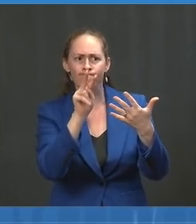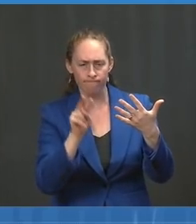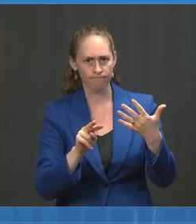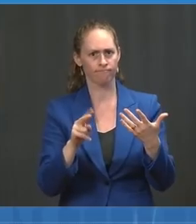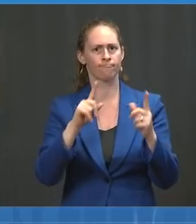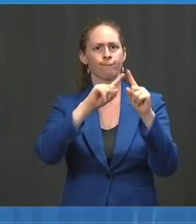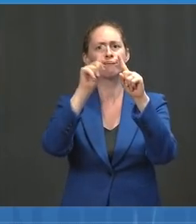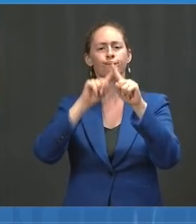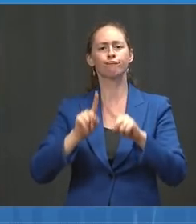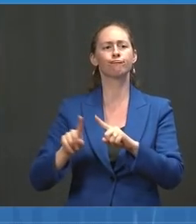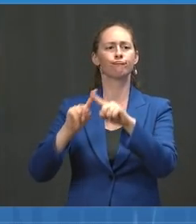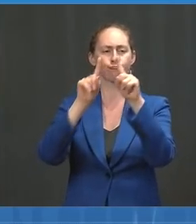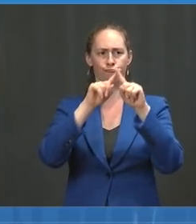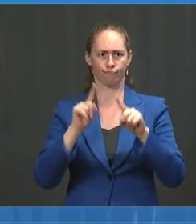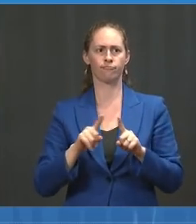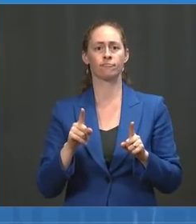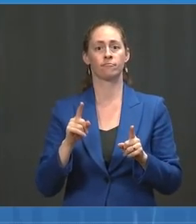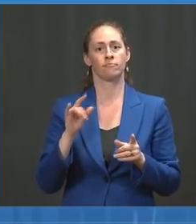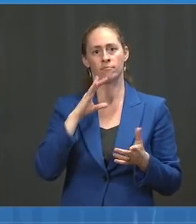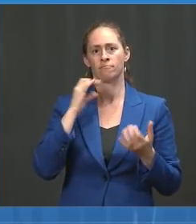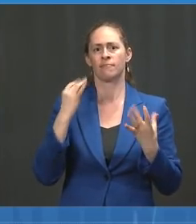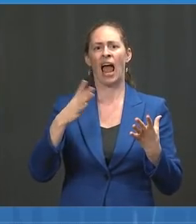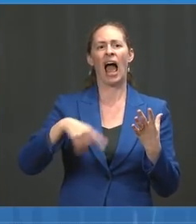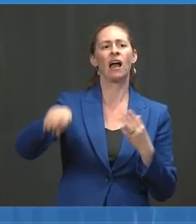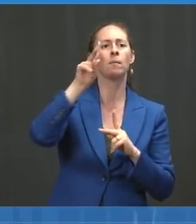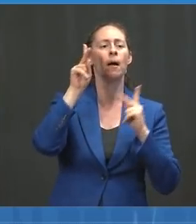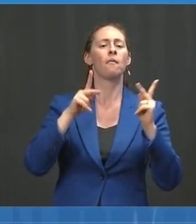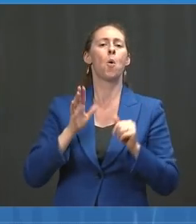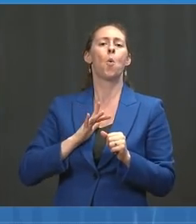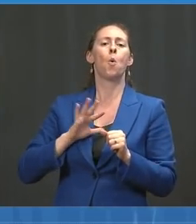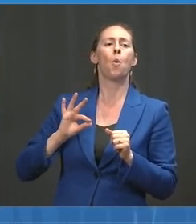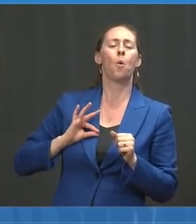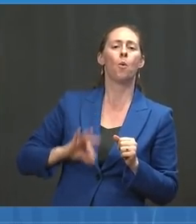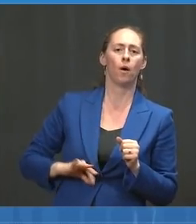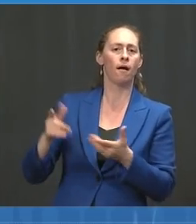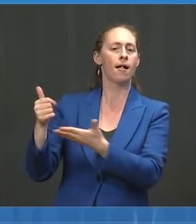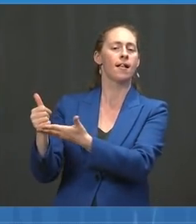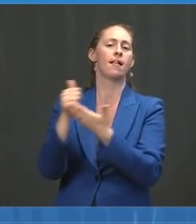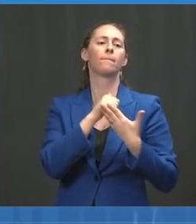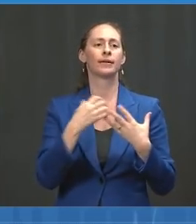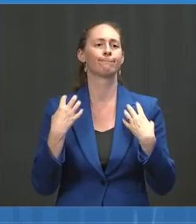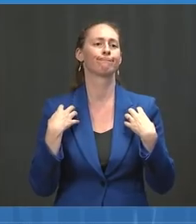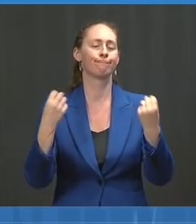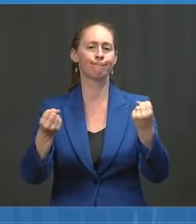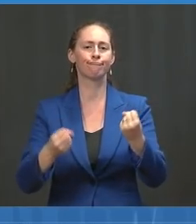that could benefit from the monoclonal antibody treatment after infection. Next slide.